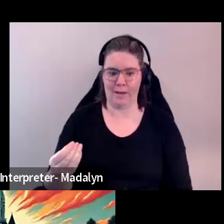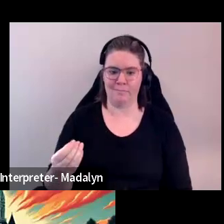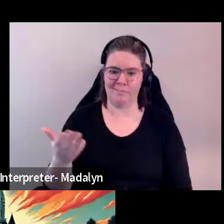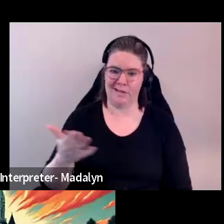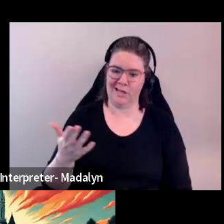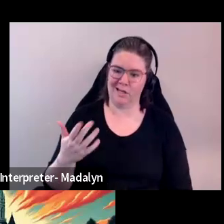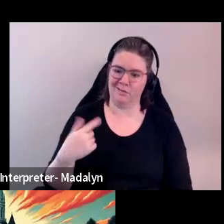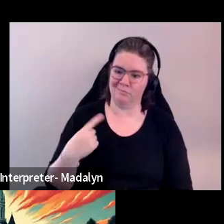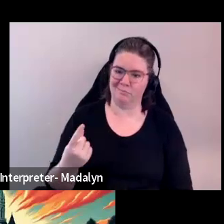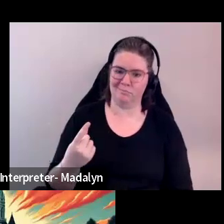Tom Olin: Okay.